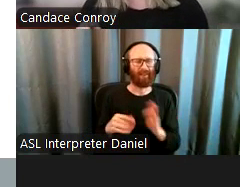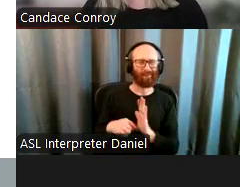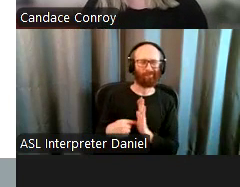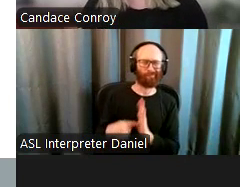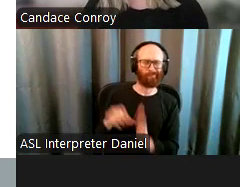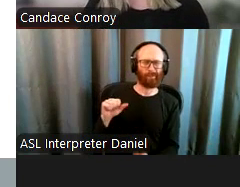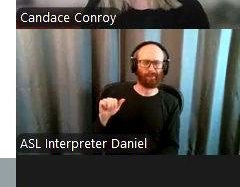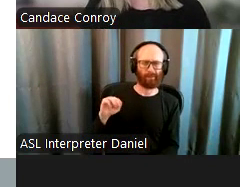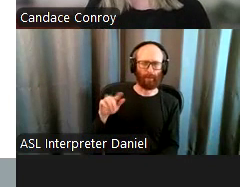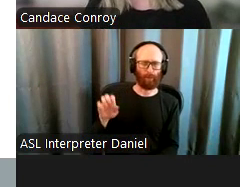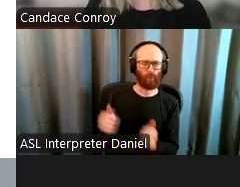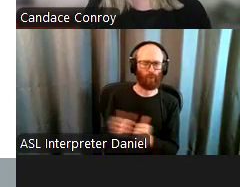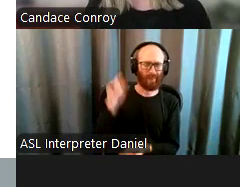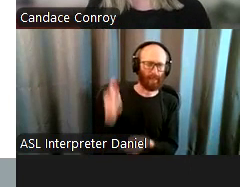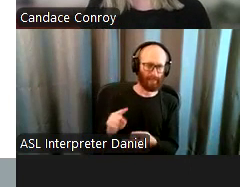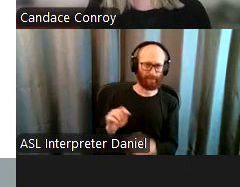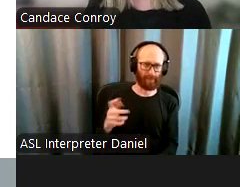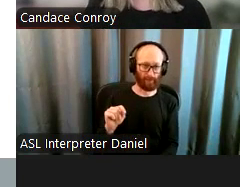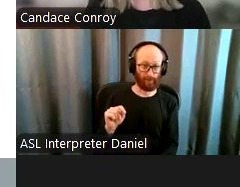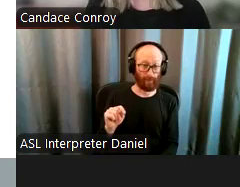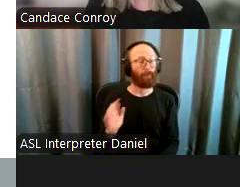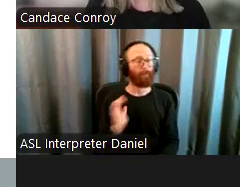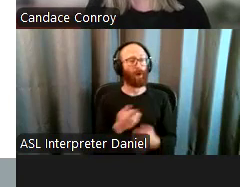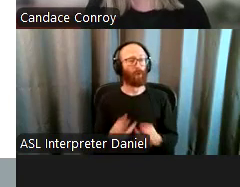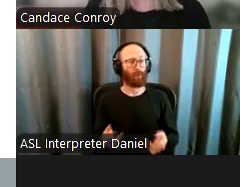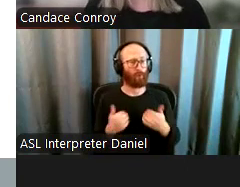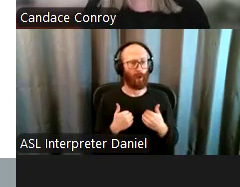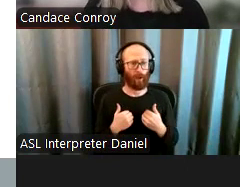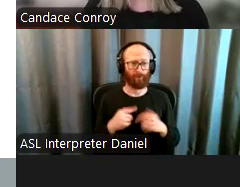so we've provided in our resources for teachers a range of JHA forms